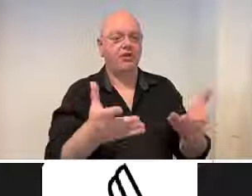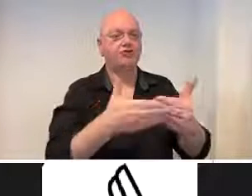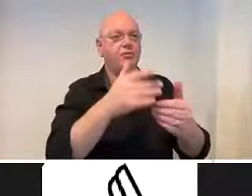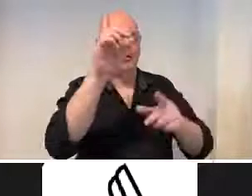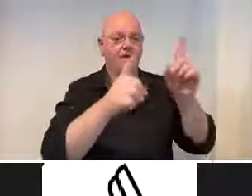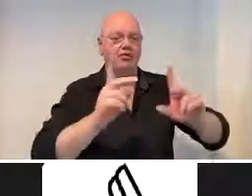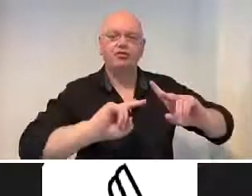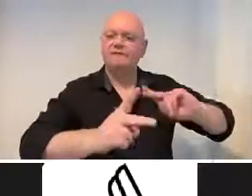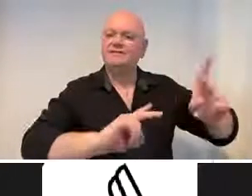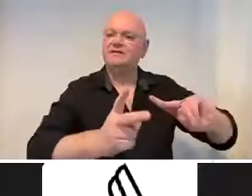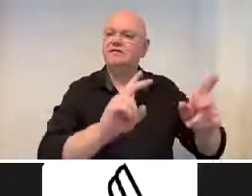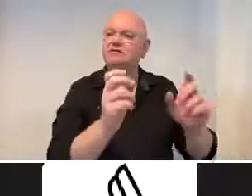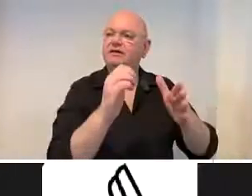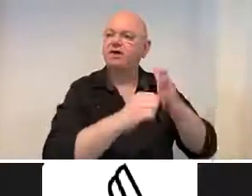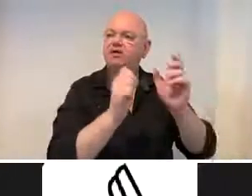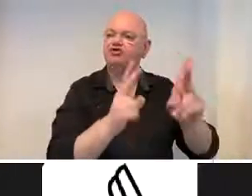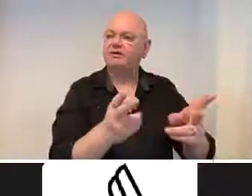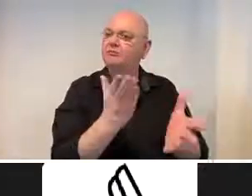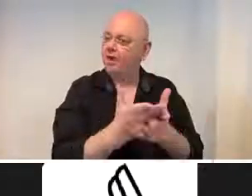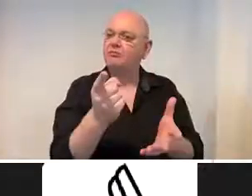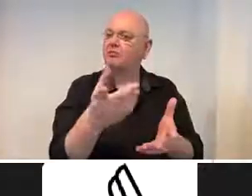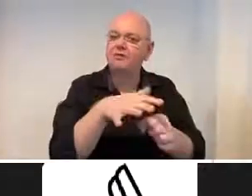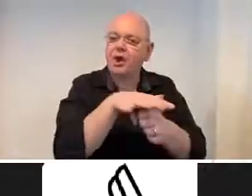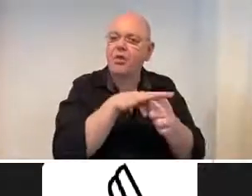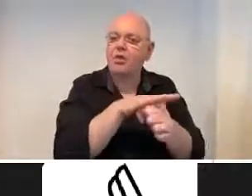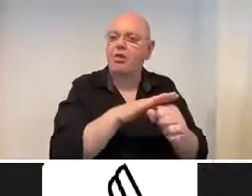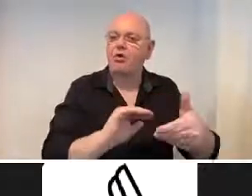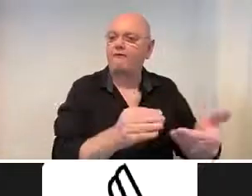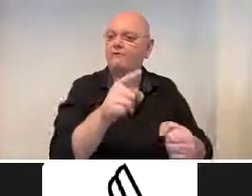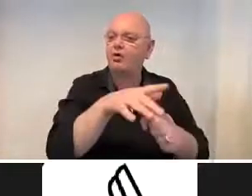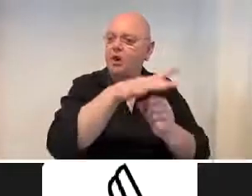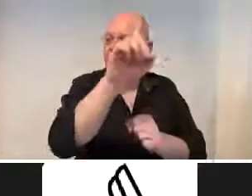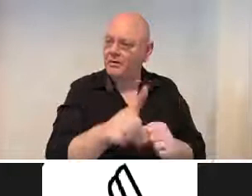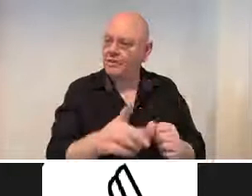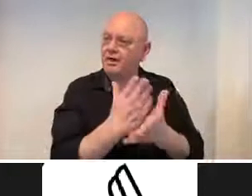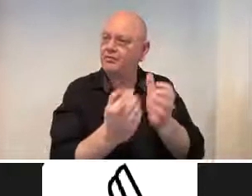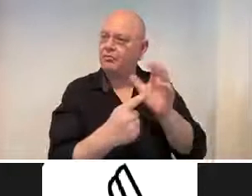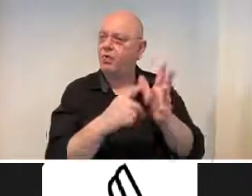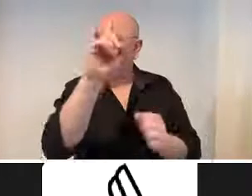we had a site in Eastbourne and we have a site in Southend coming up.